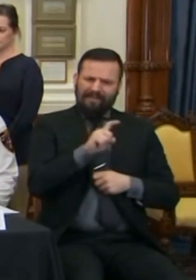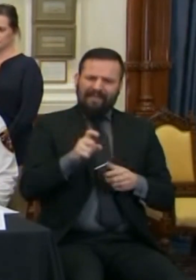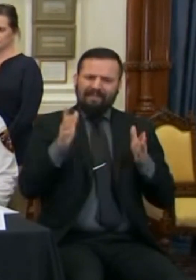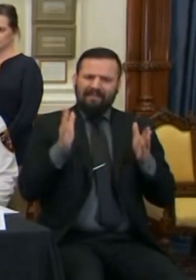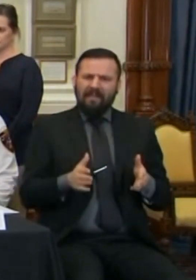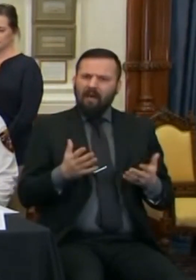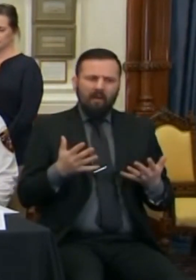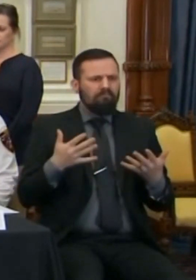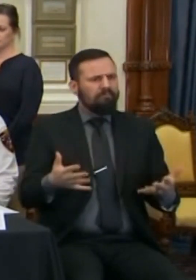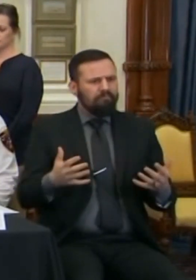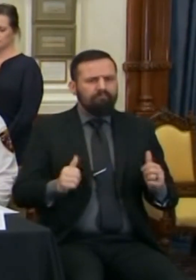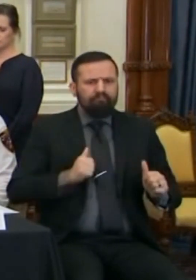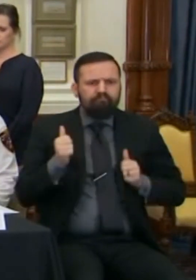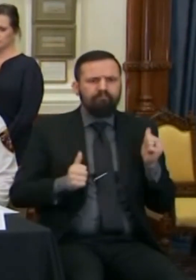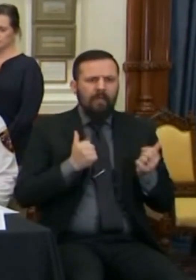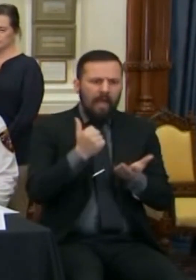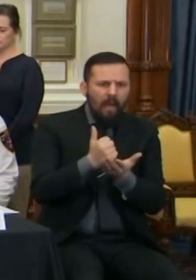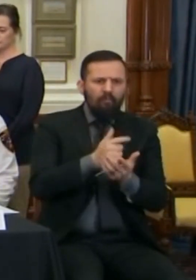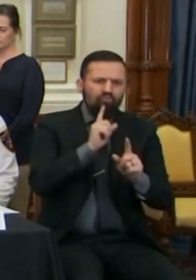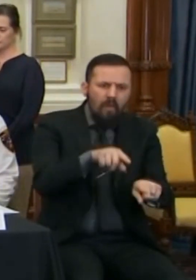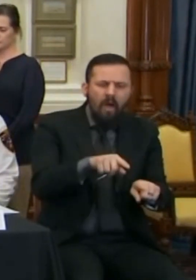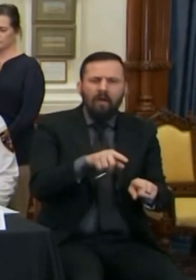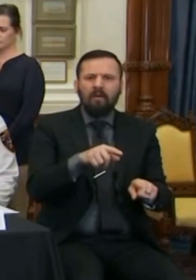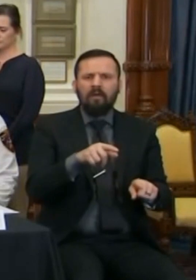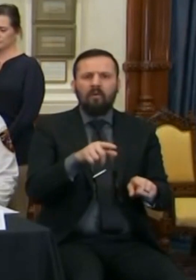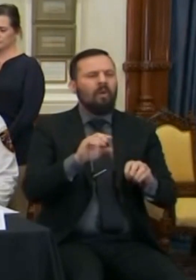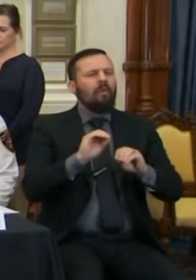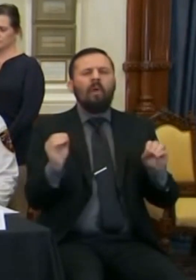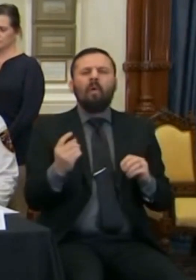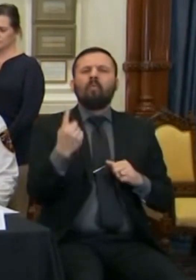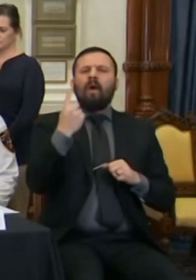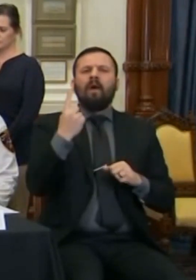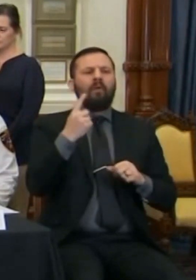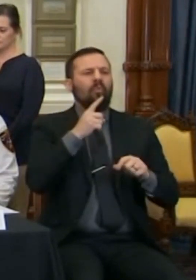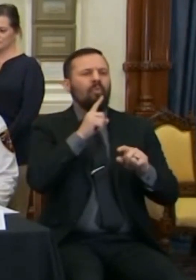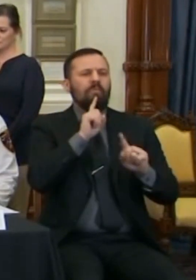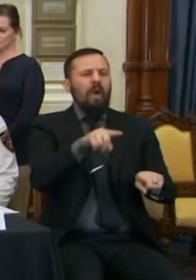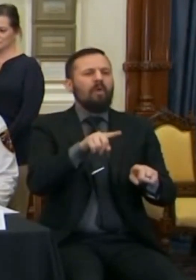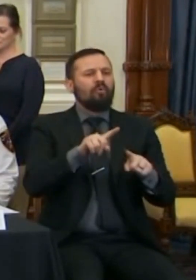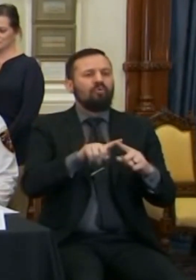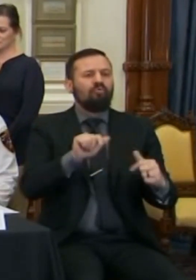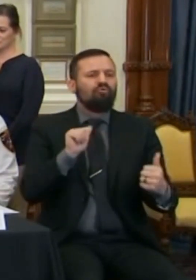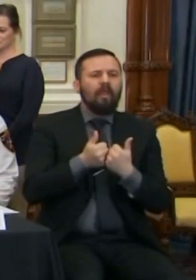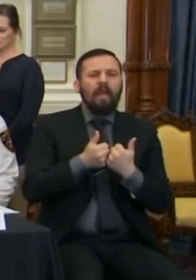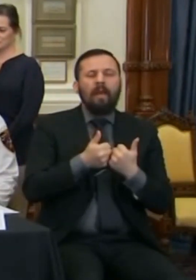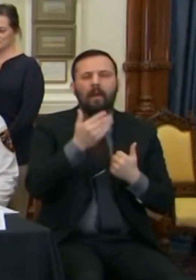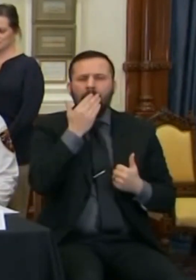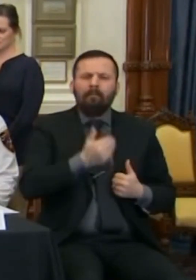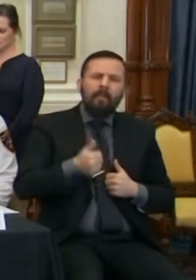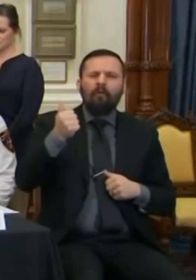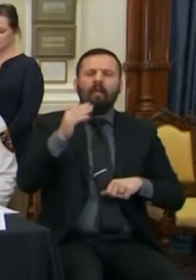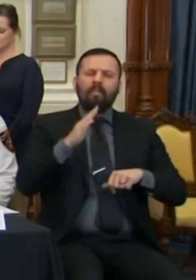up and responded no one responds to challenges better than Texans